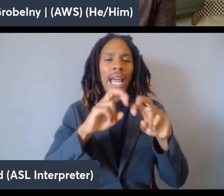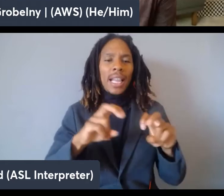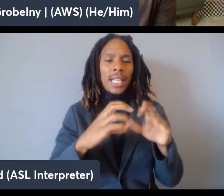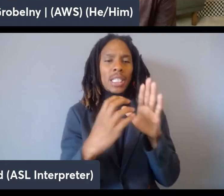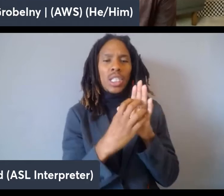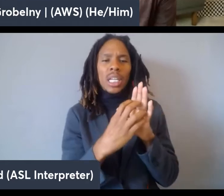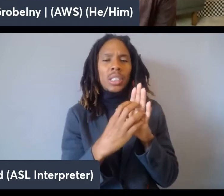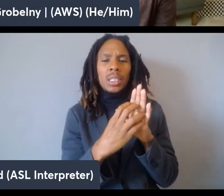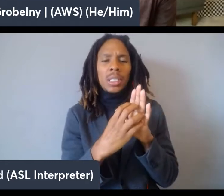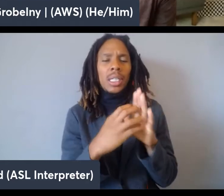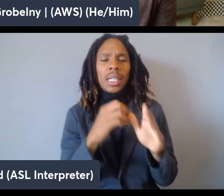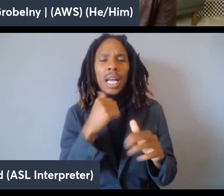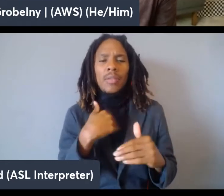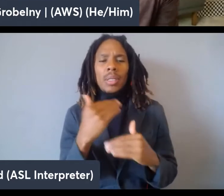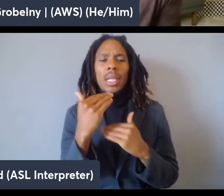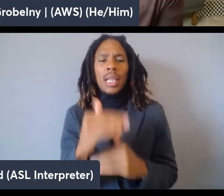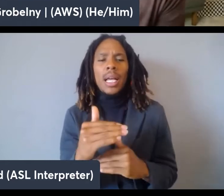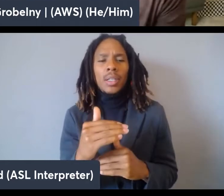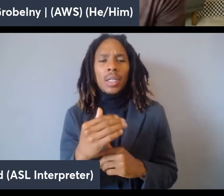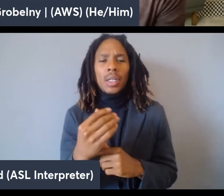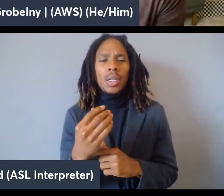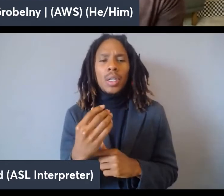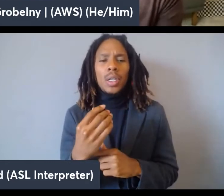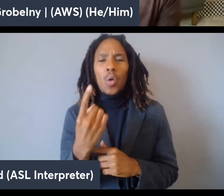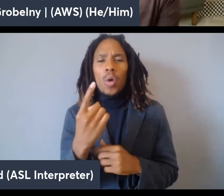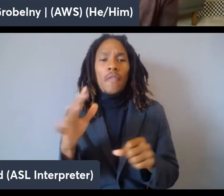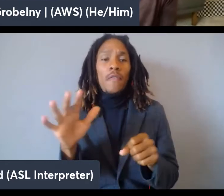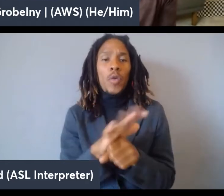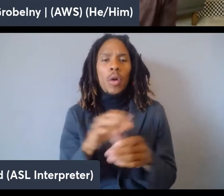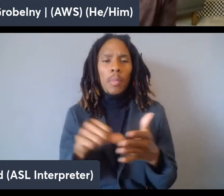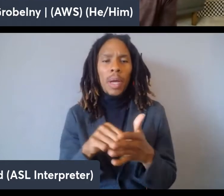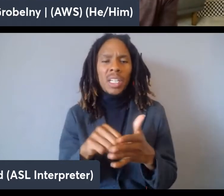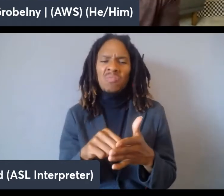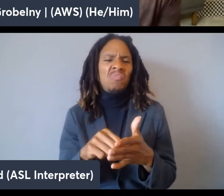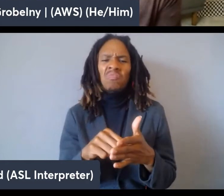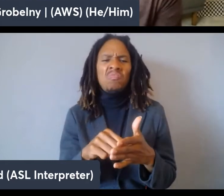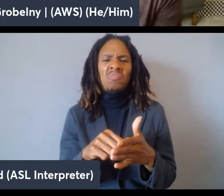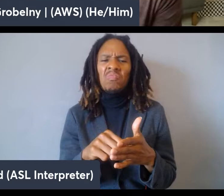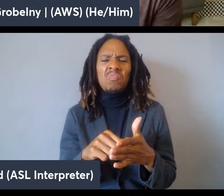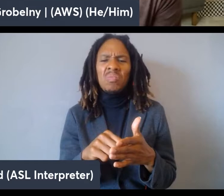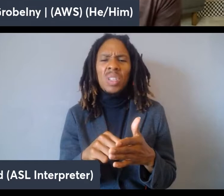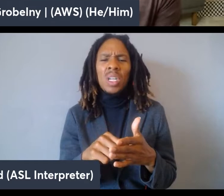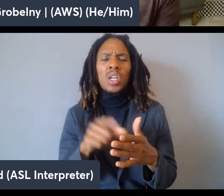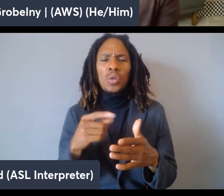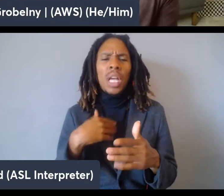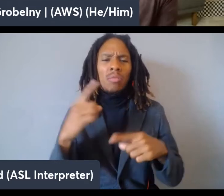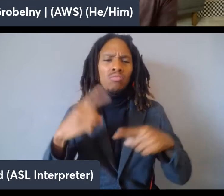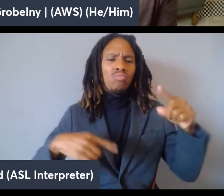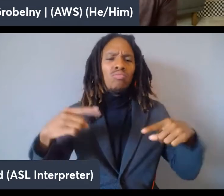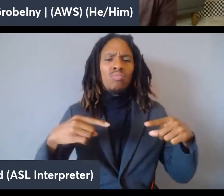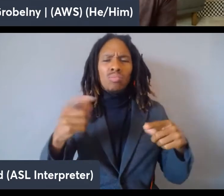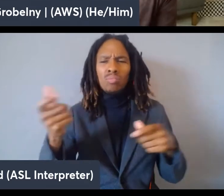It doesn't have to be confined to one full page. You can have other data that you're pulling on a different page.